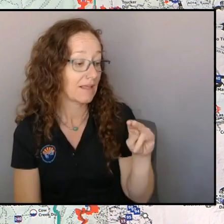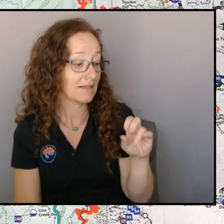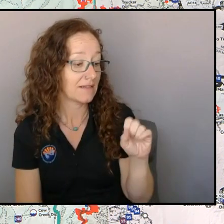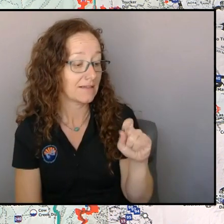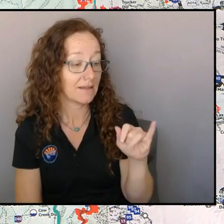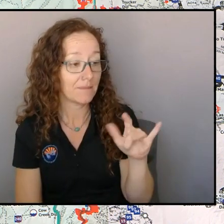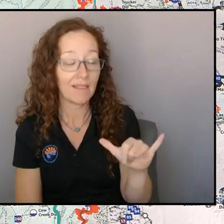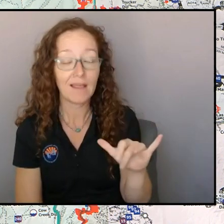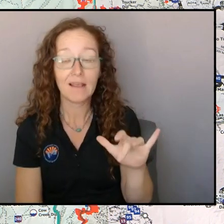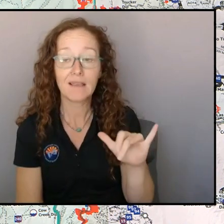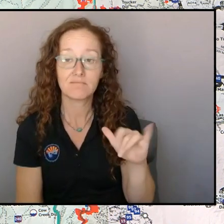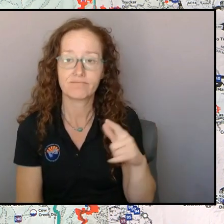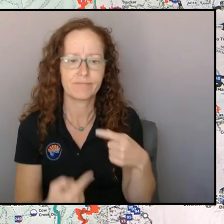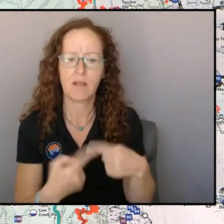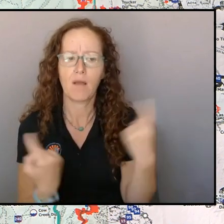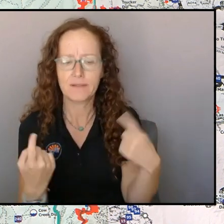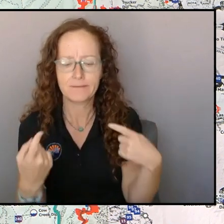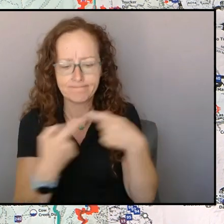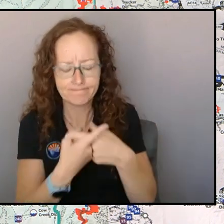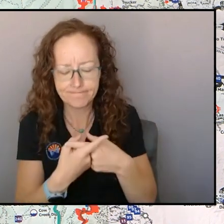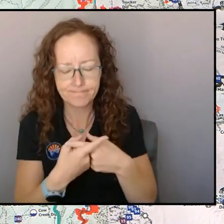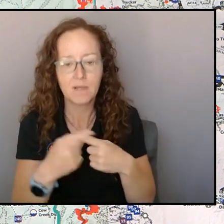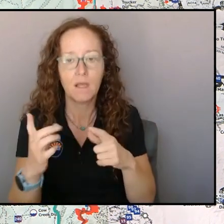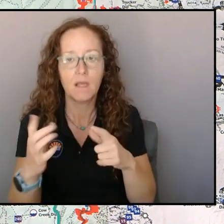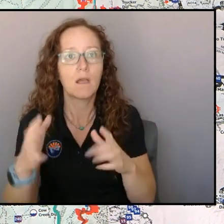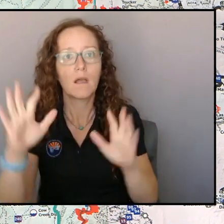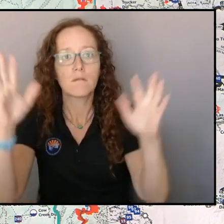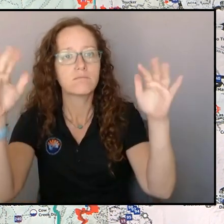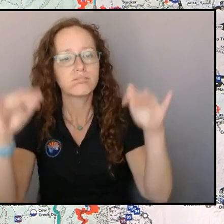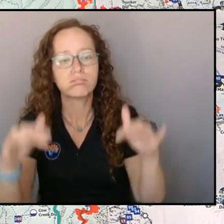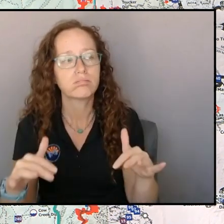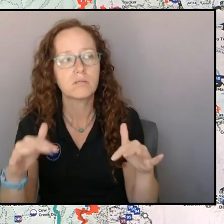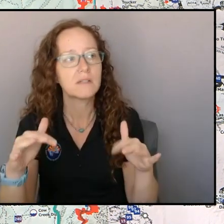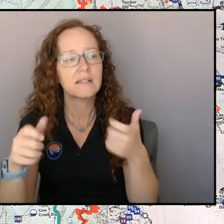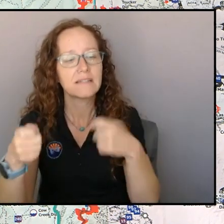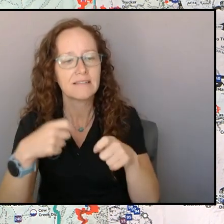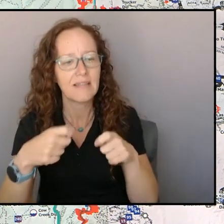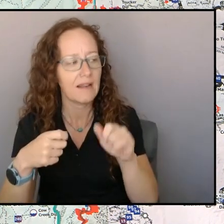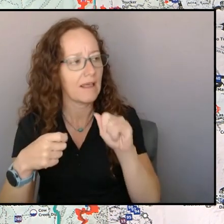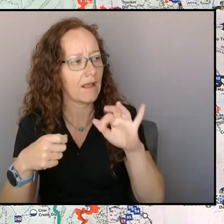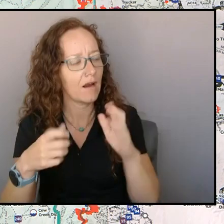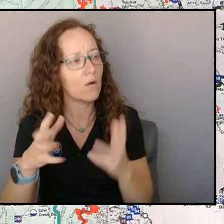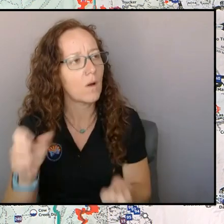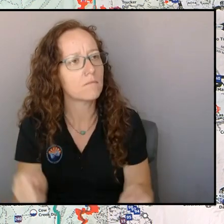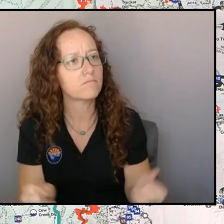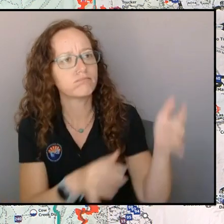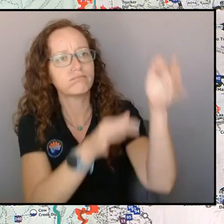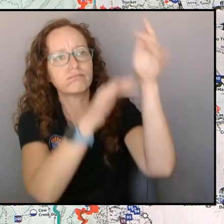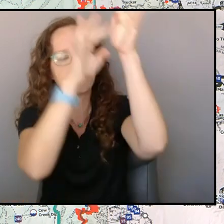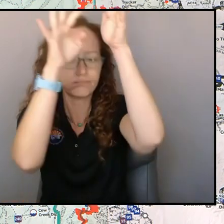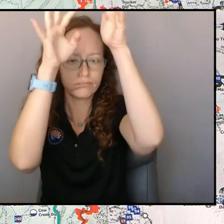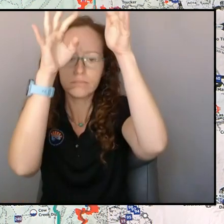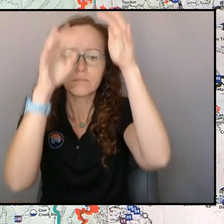illustration of this for you that I can think of would be to think of like winter time stratus clouds. So, those are